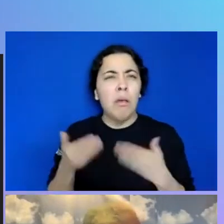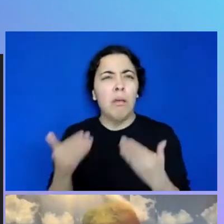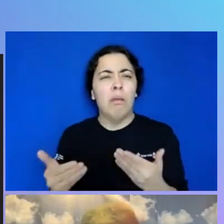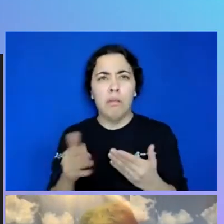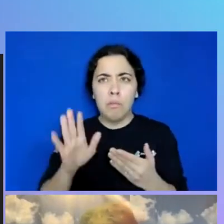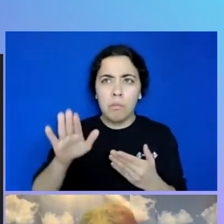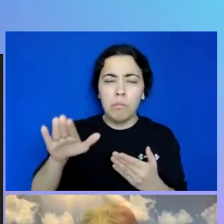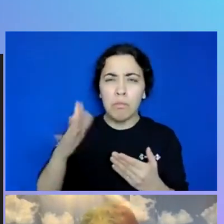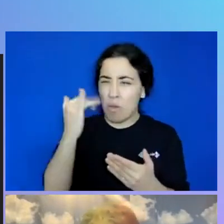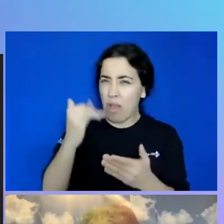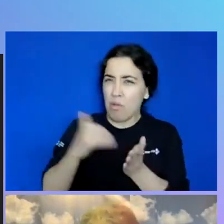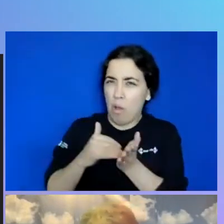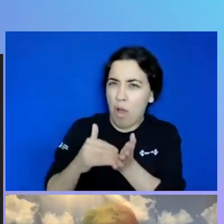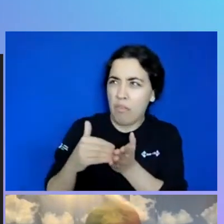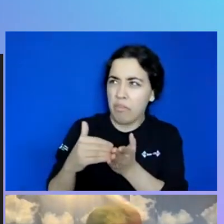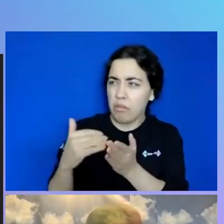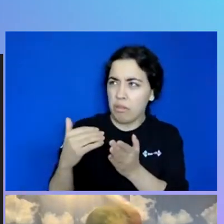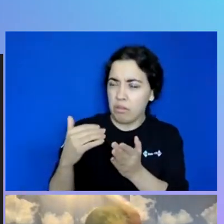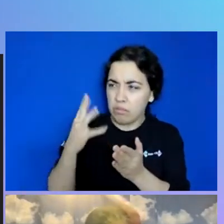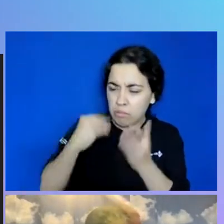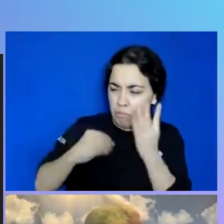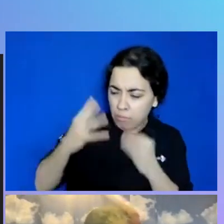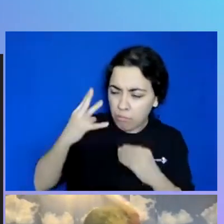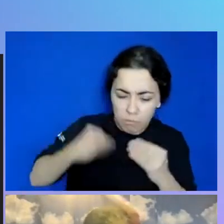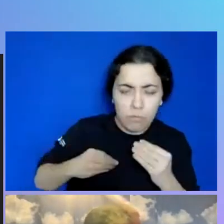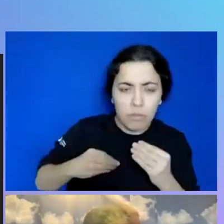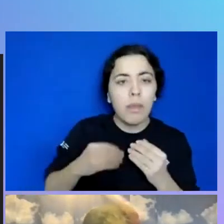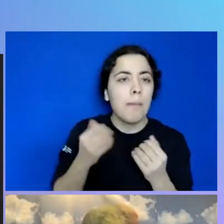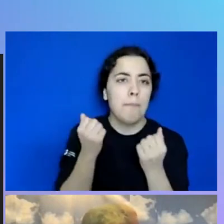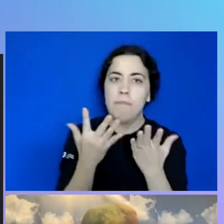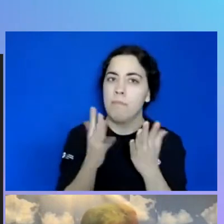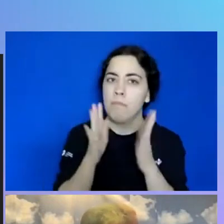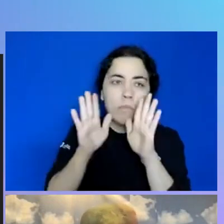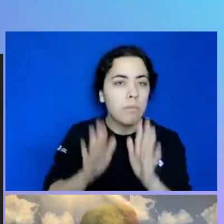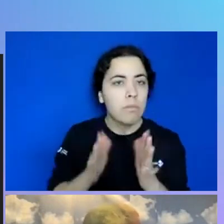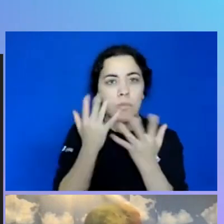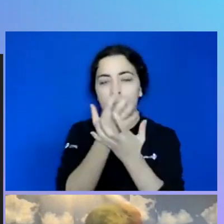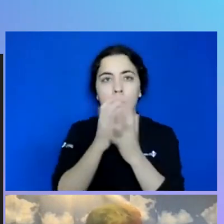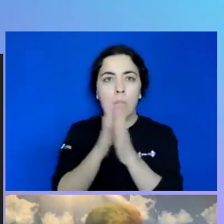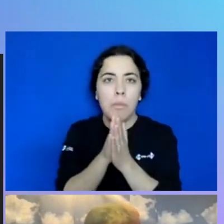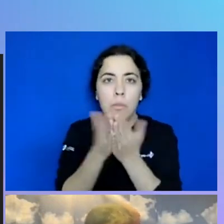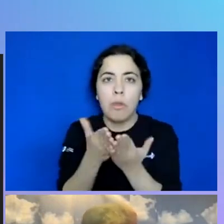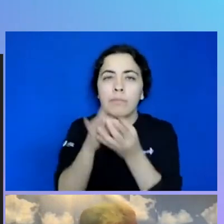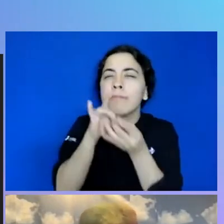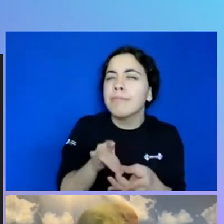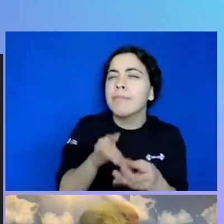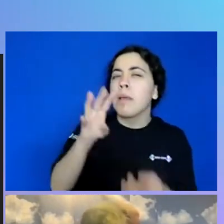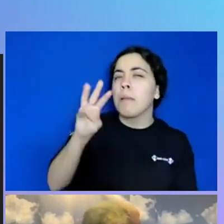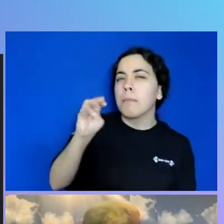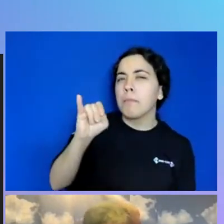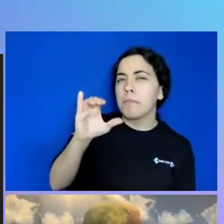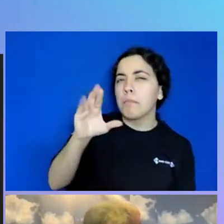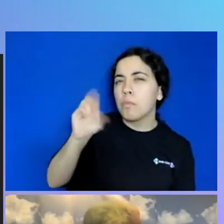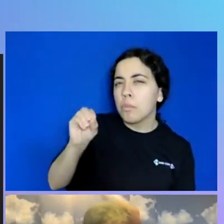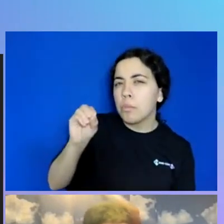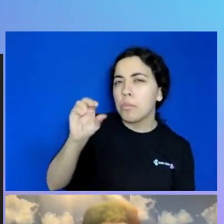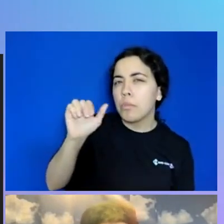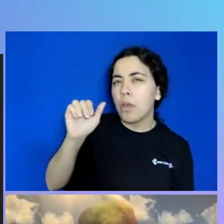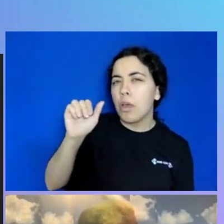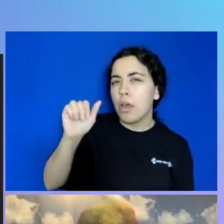Then, um, and there's a lot of really great literature out there about microaggressions.